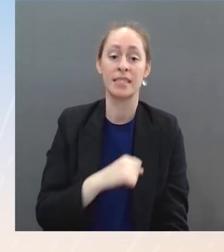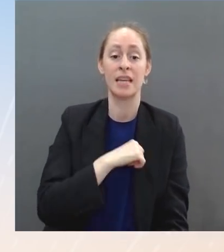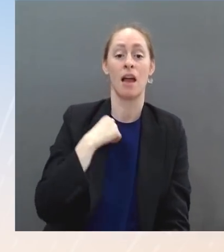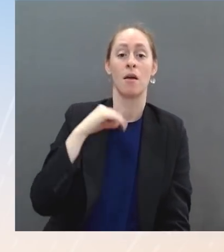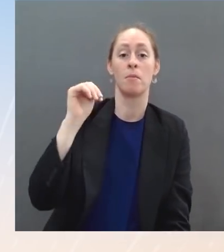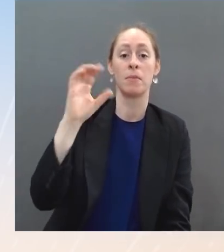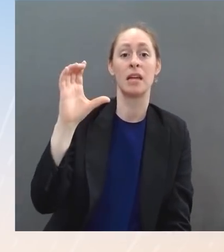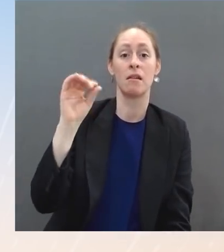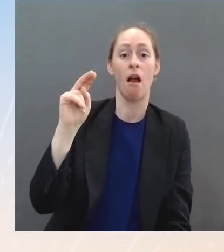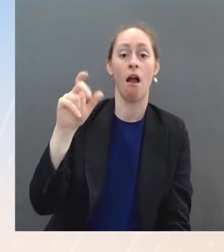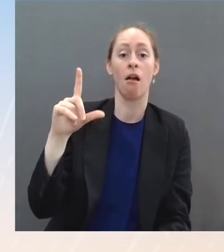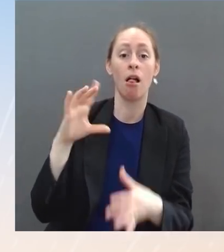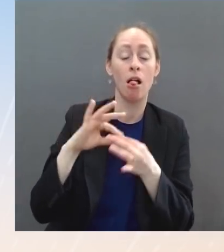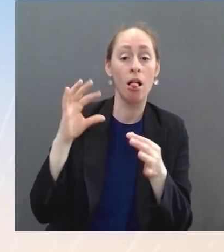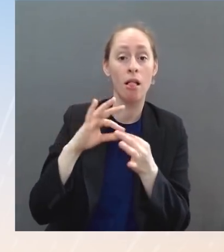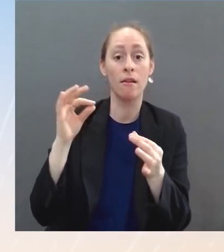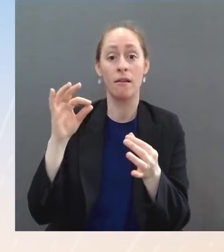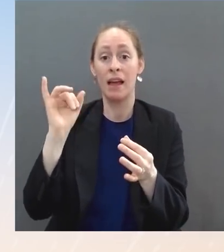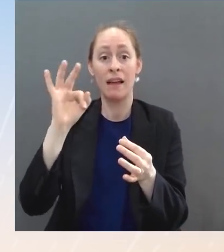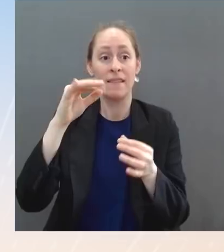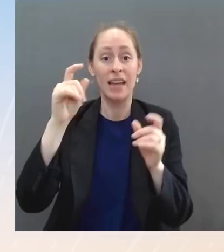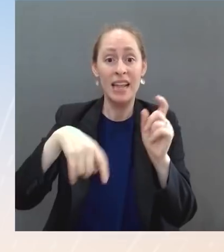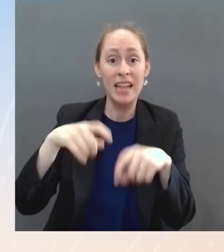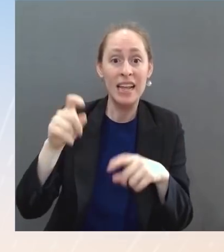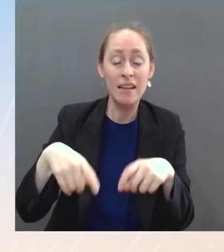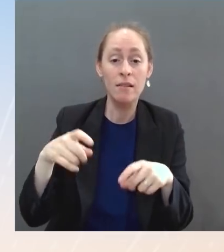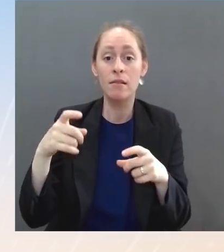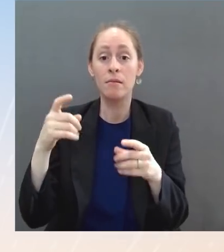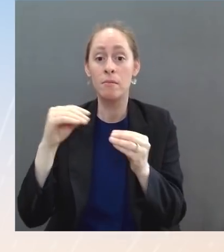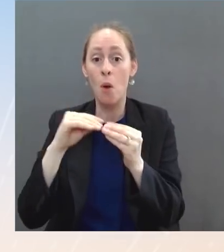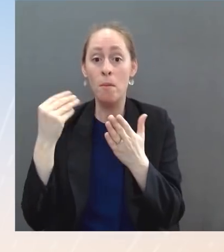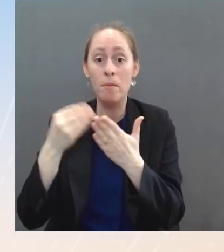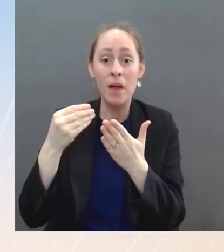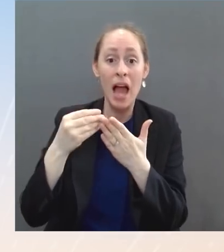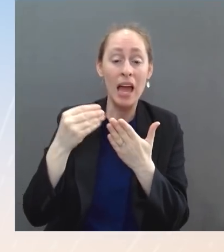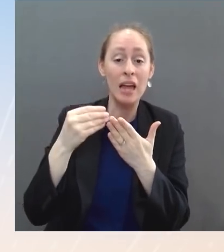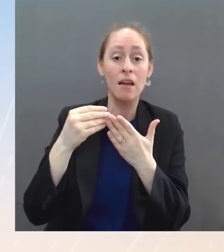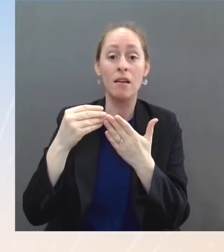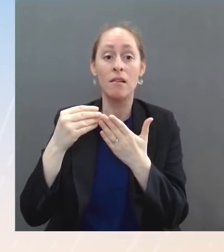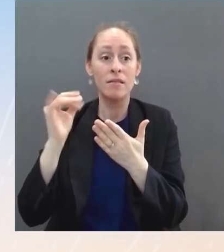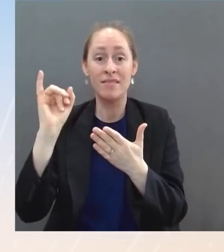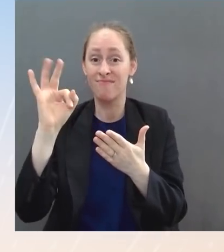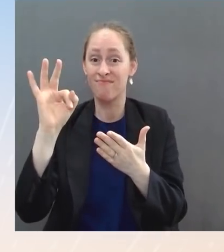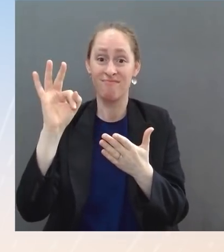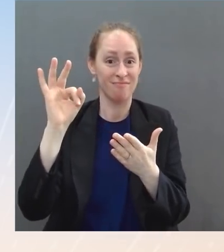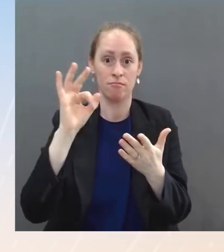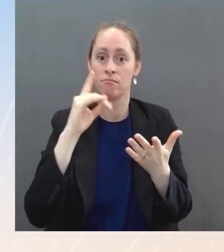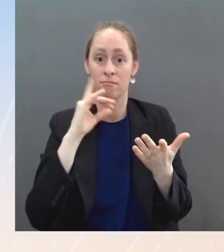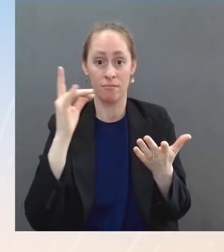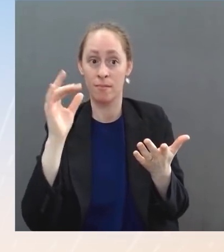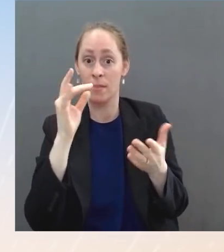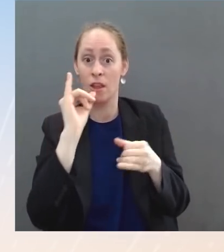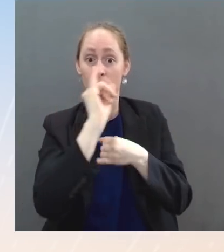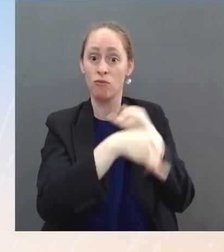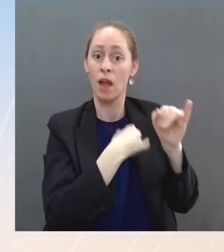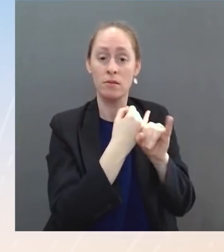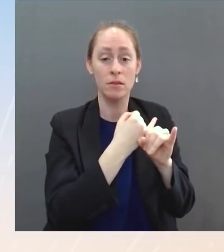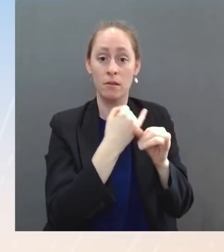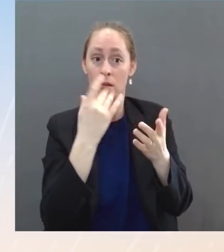did not include international vaccines. So I'm not going to prejudge where all they -- they will all be on this or future legislation. I would just note that if we want to continue